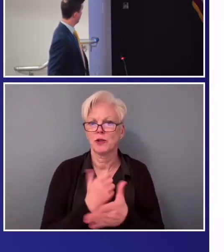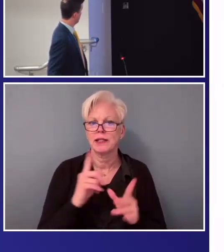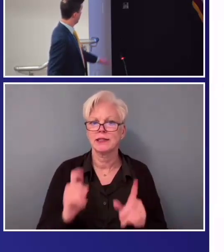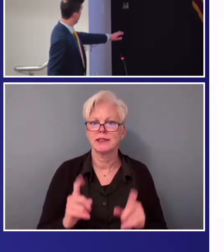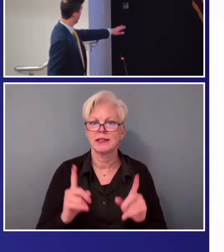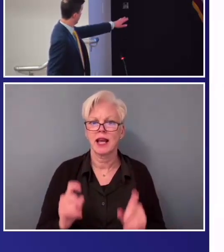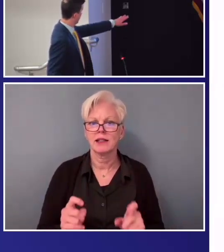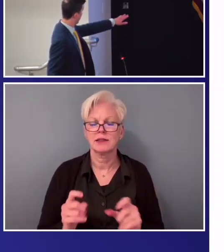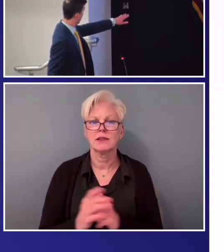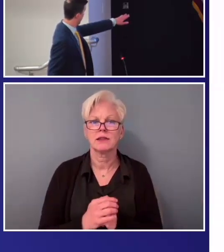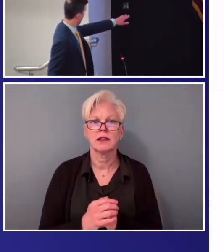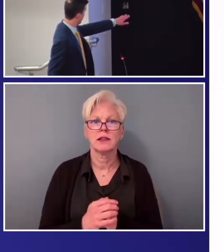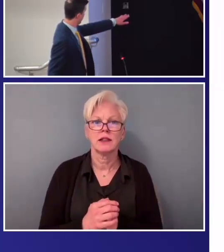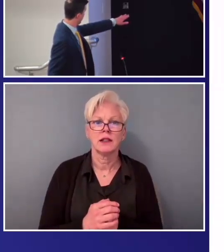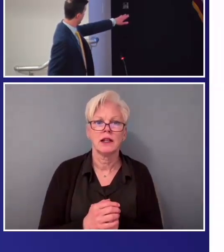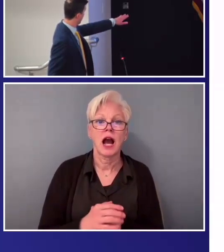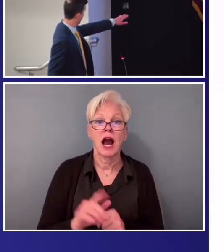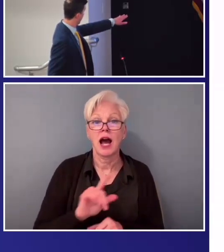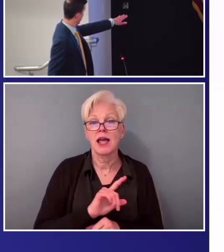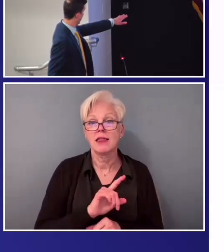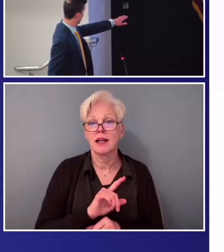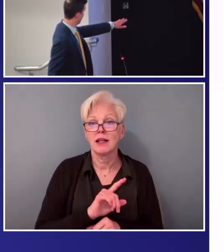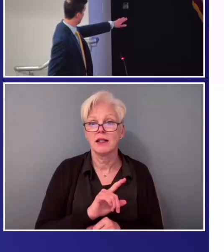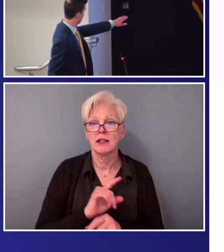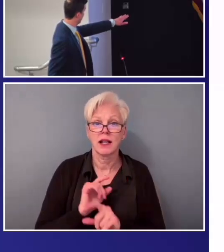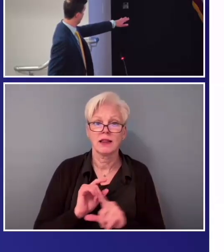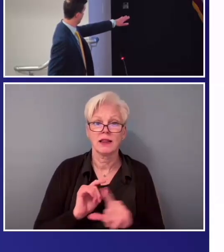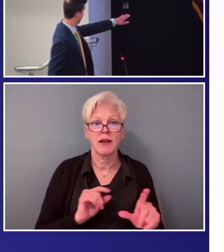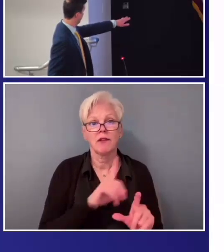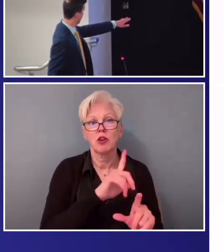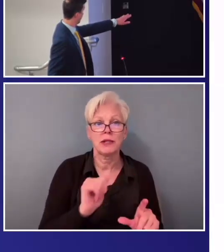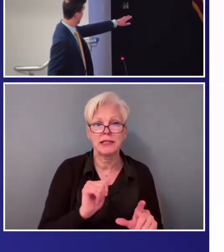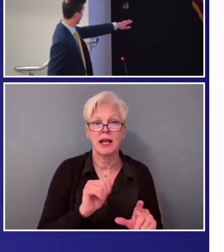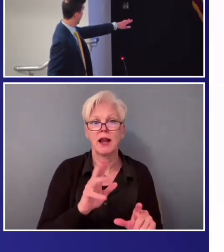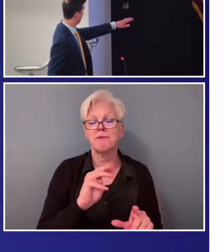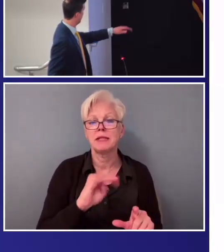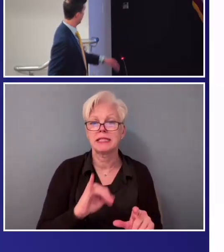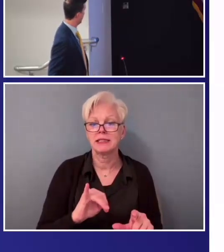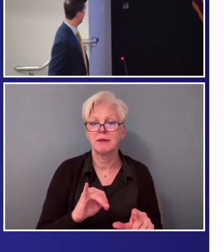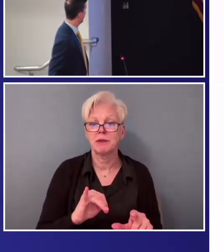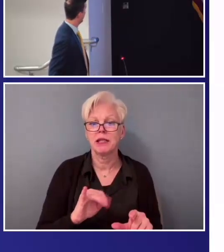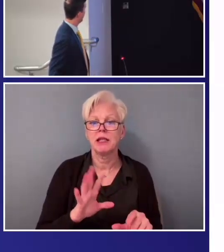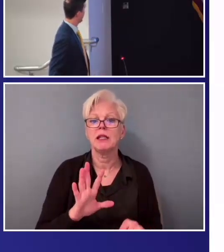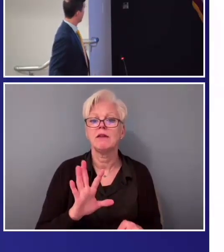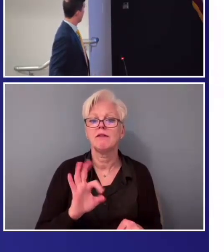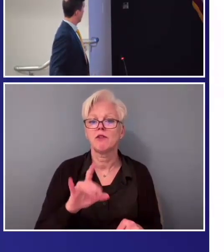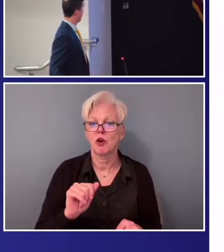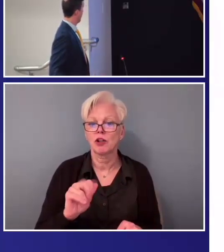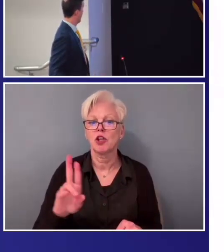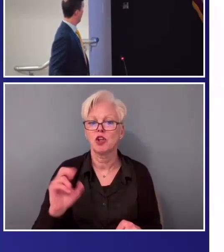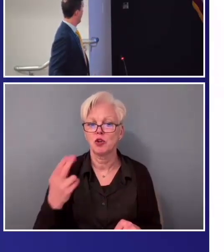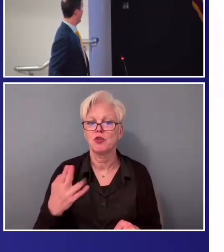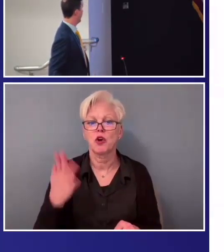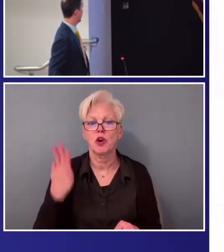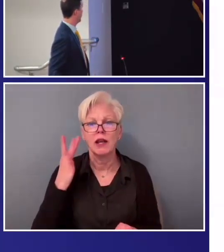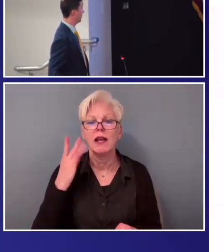The bars on the farthest left, Louisiana, Mississippi, Florida, Utah, California, those are programs that have higher --